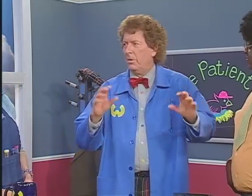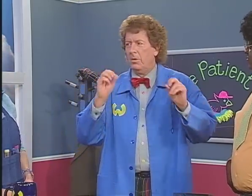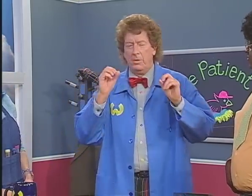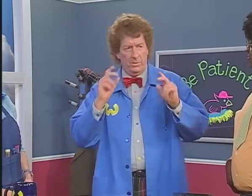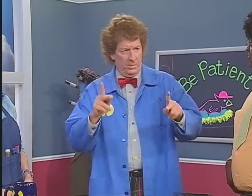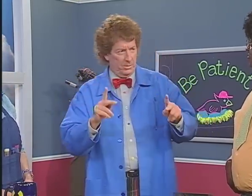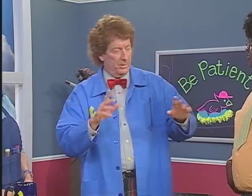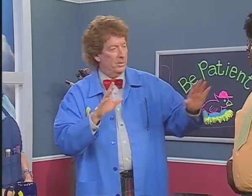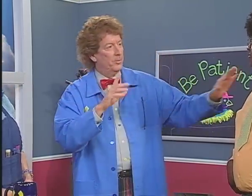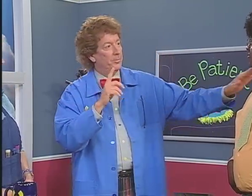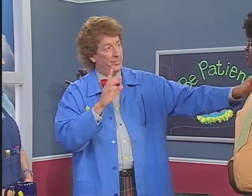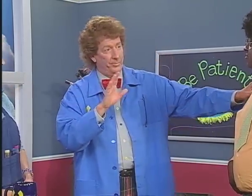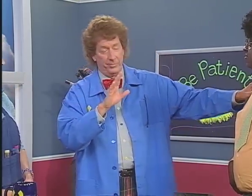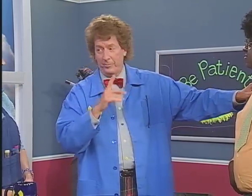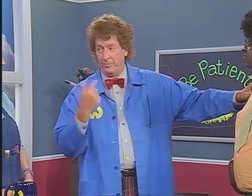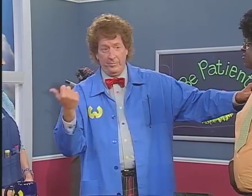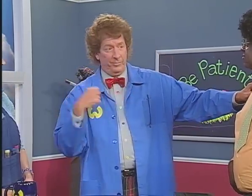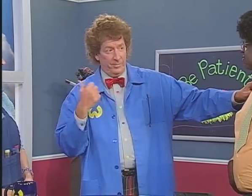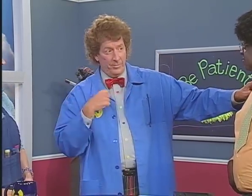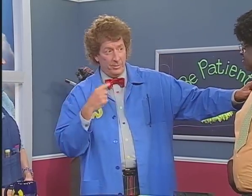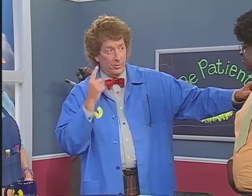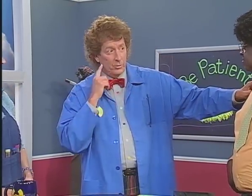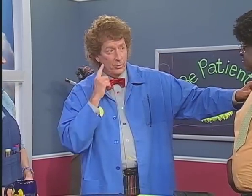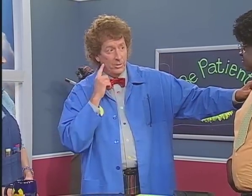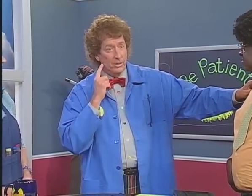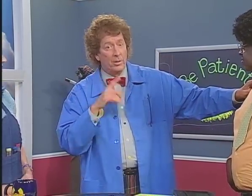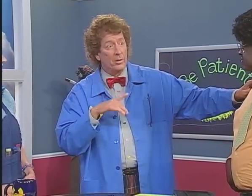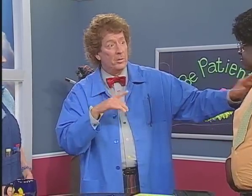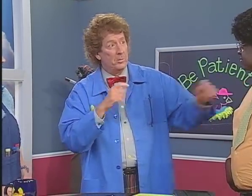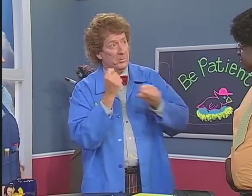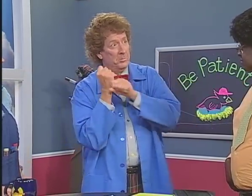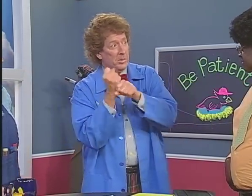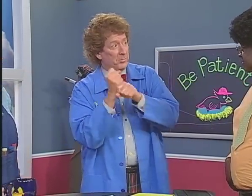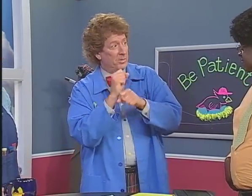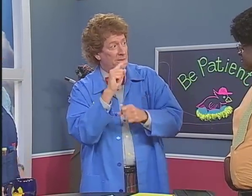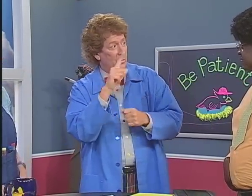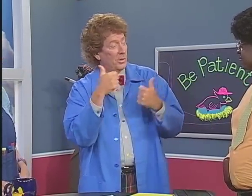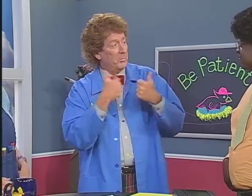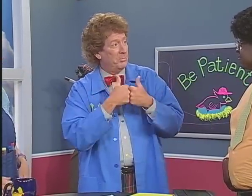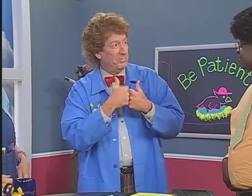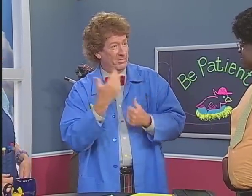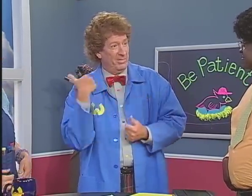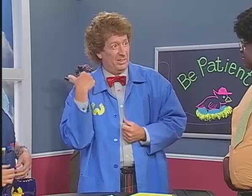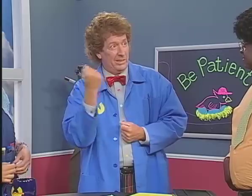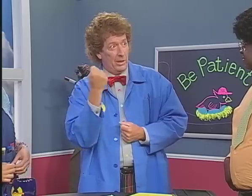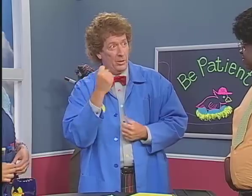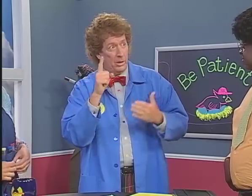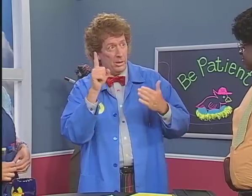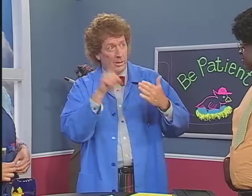OK. WE HEARD ABOUT THE BASEBALL GAME ON SATURDAY BEING CANCELLED.